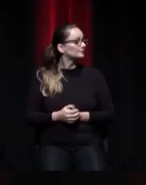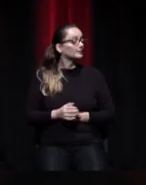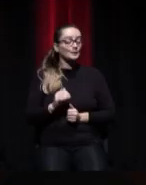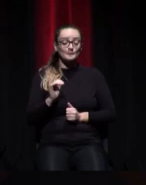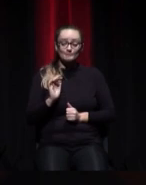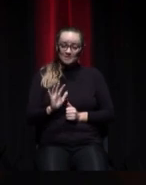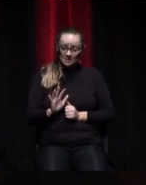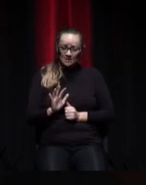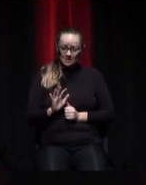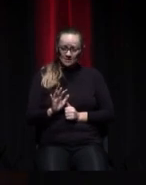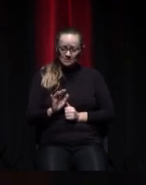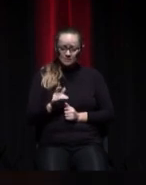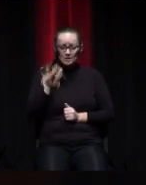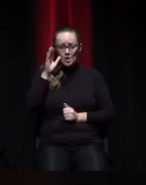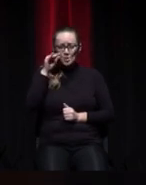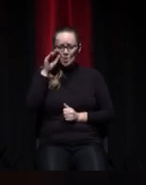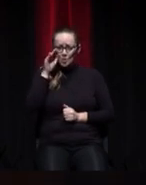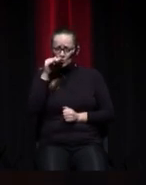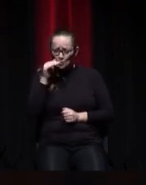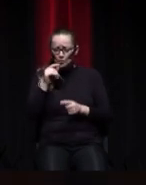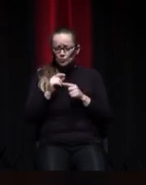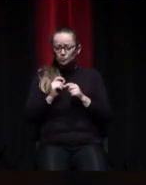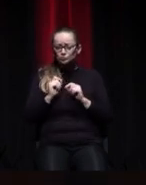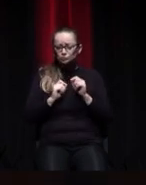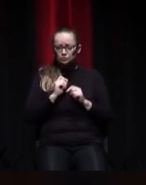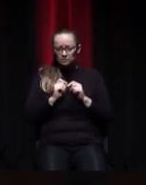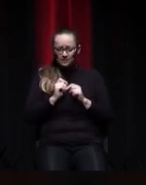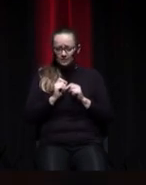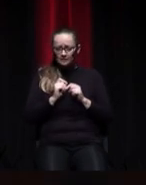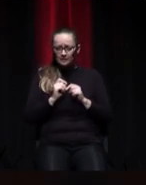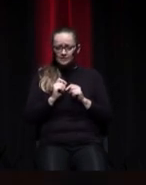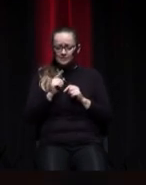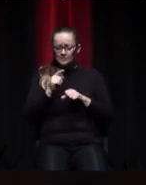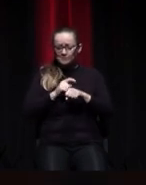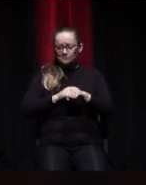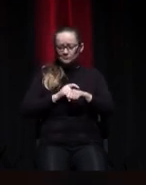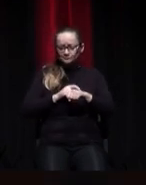What is curious, because at a given moment, in the early 2000s,